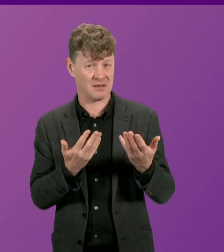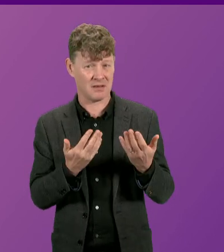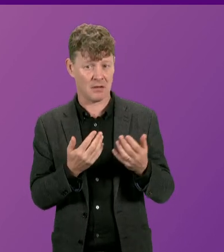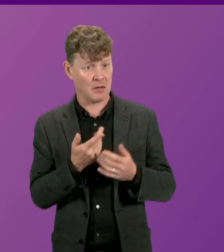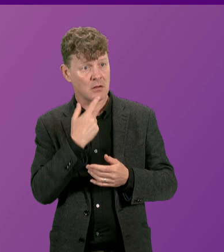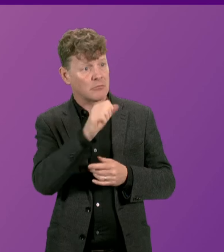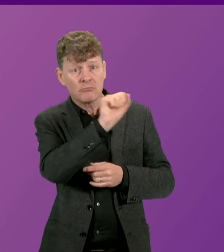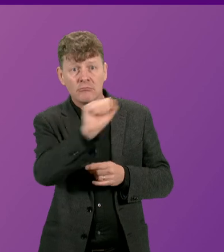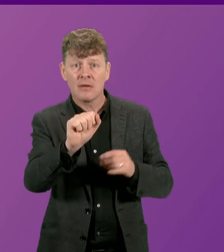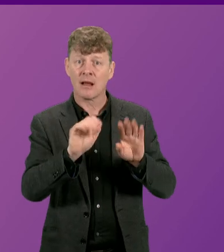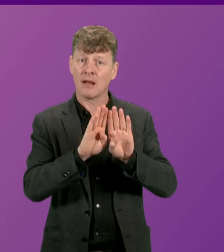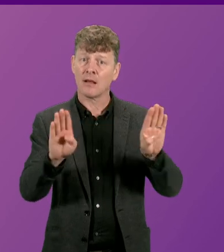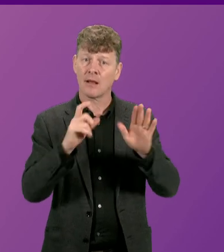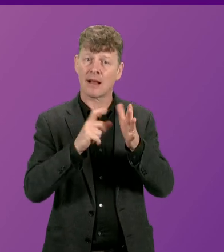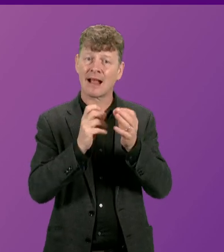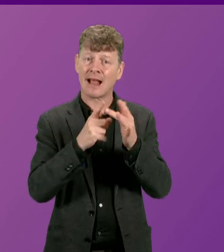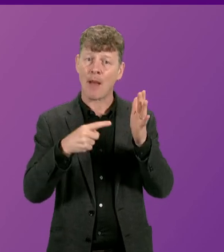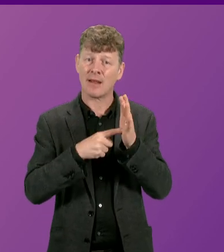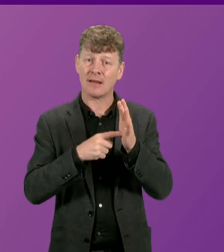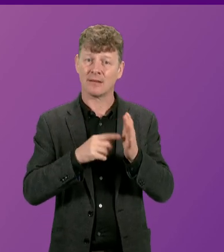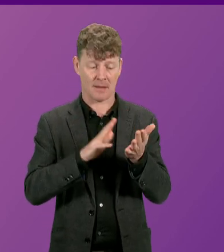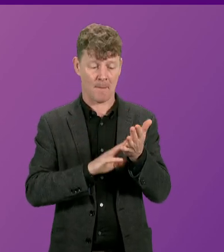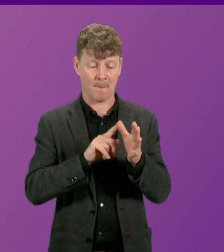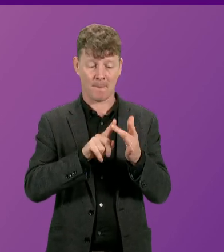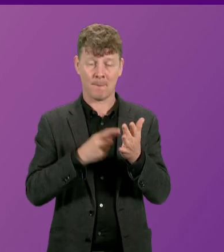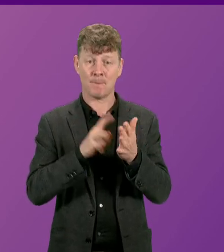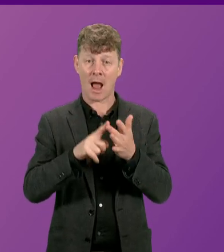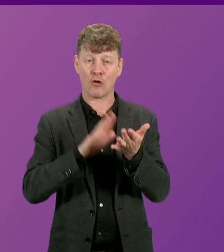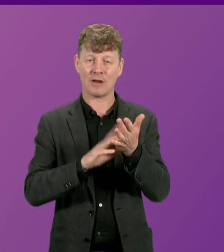his current cabinet ministers. Màiri McAllan, the Cabinet Secretary for Net Zero and Energy, said: